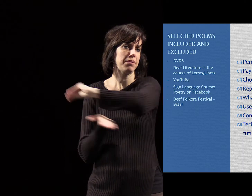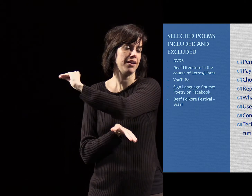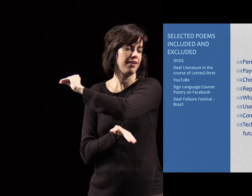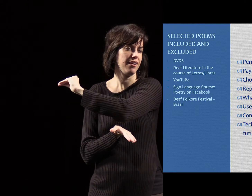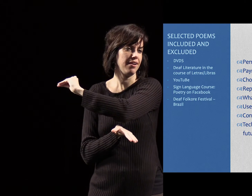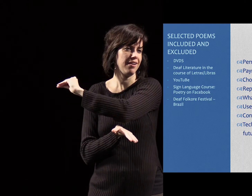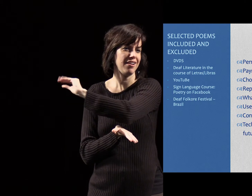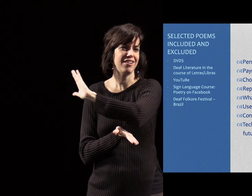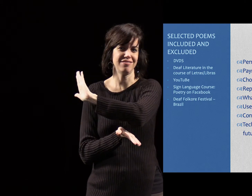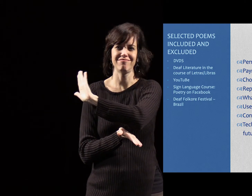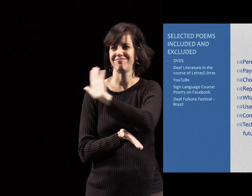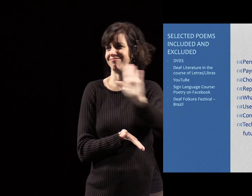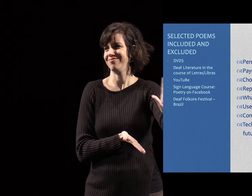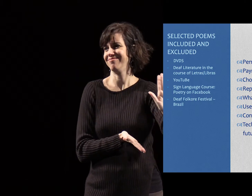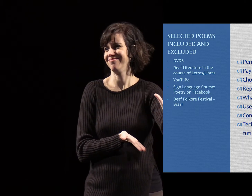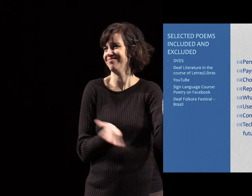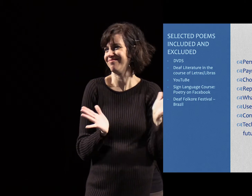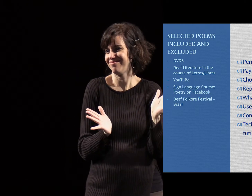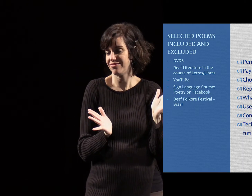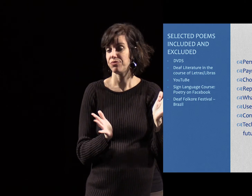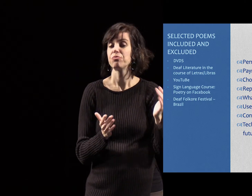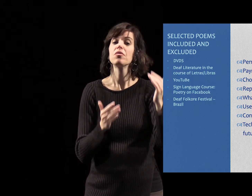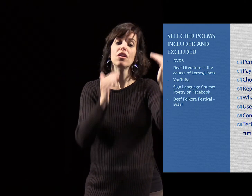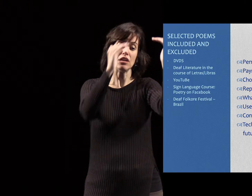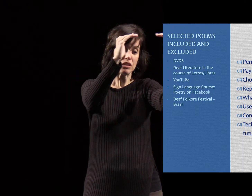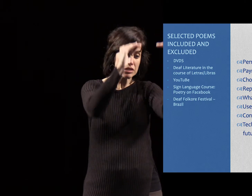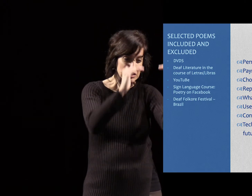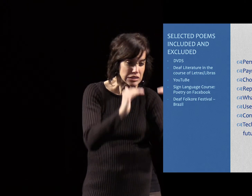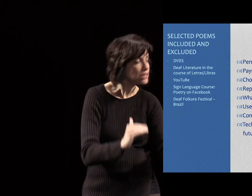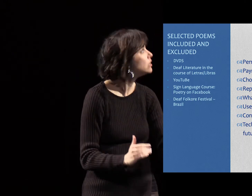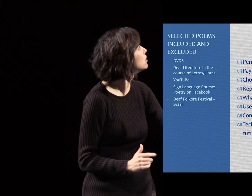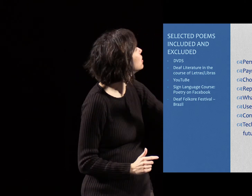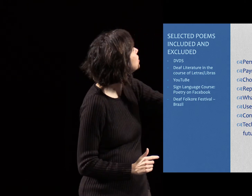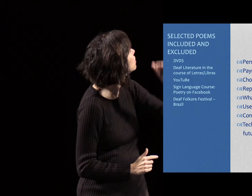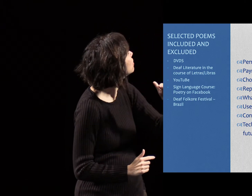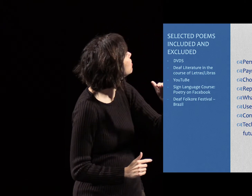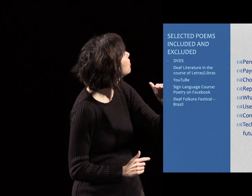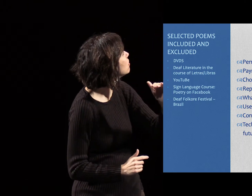But in some cases, you can pay for the works if you'd like to include them.